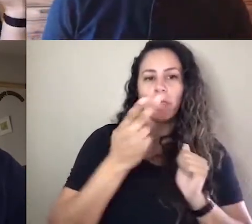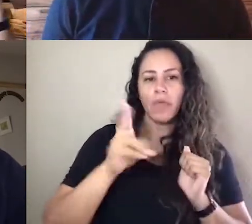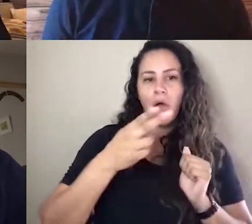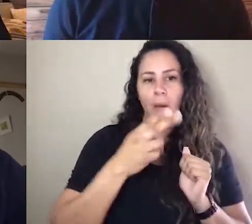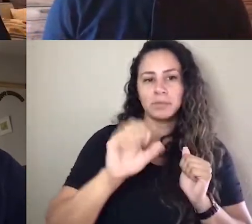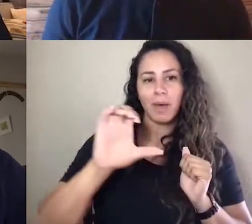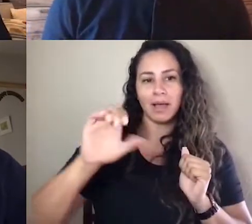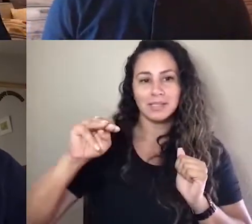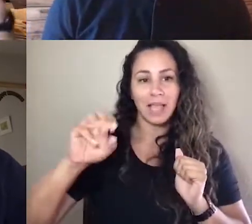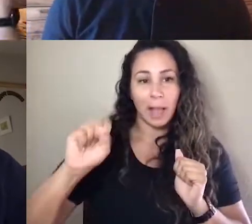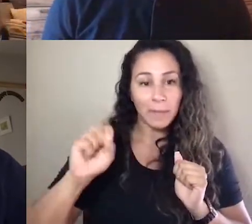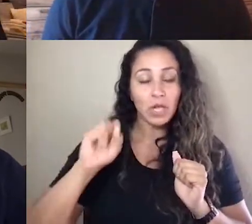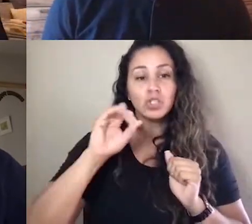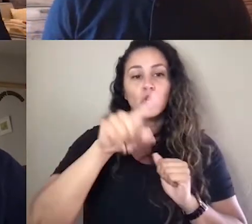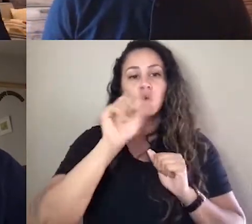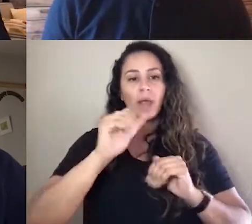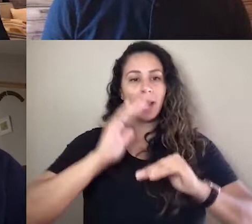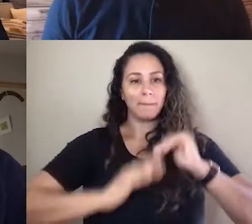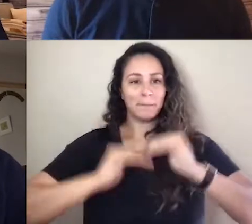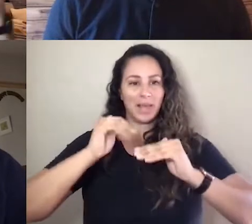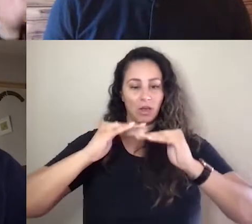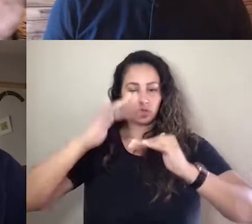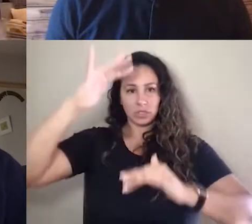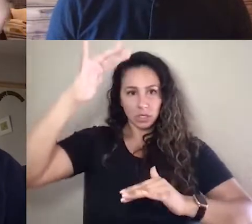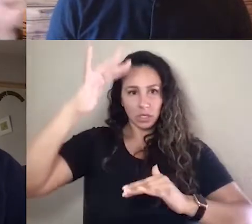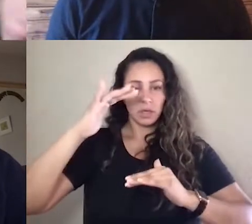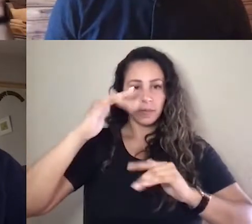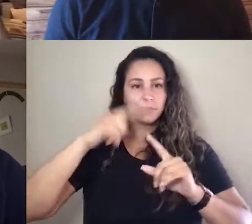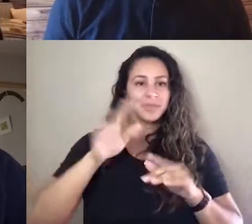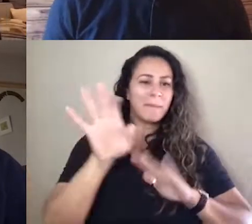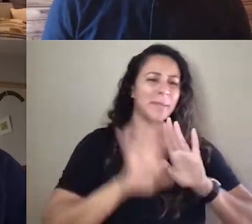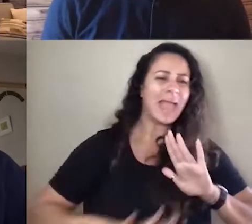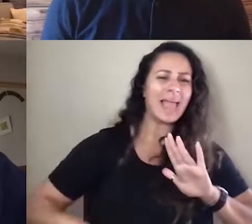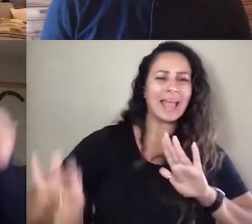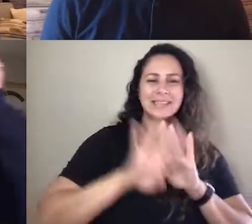IF YOU CAN ABSTRACT DOWN TO THE BASIC THING YOU NEED